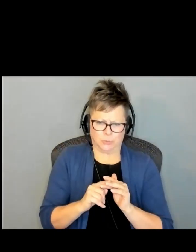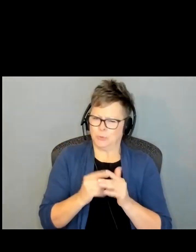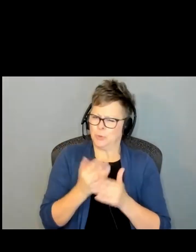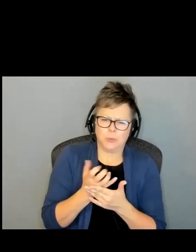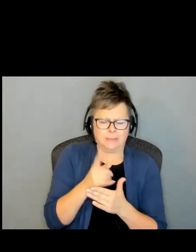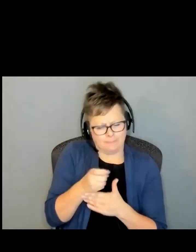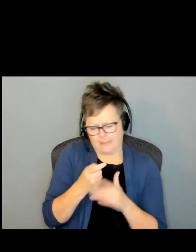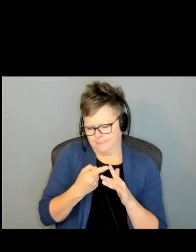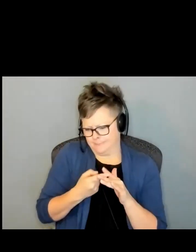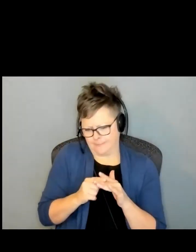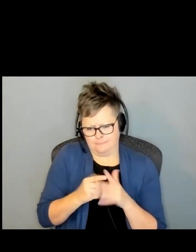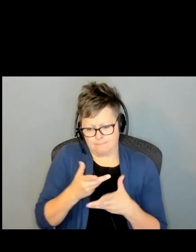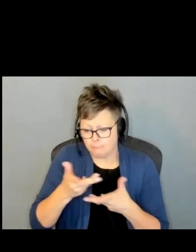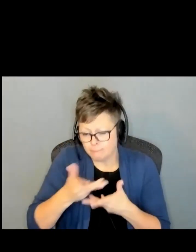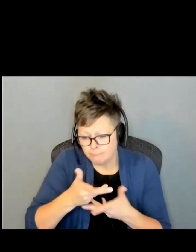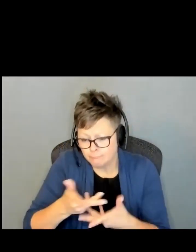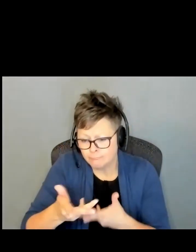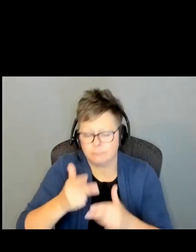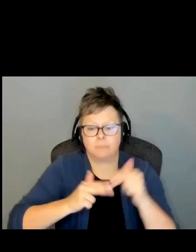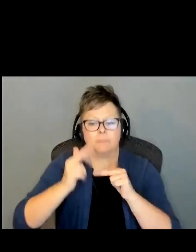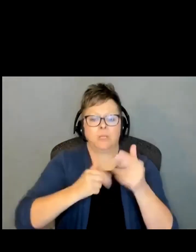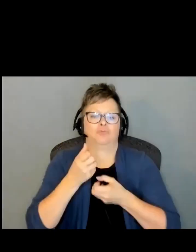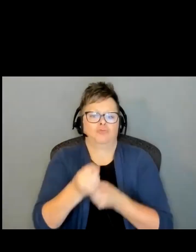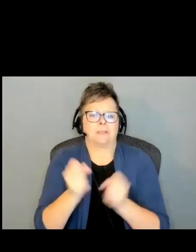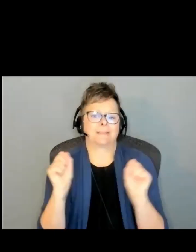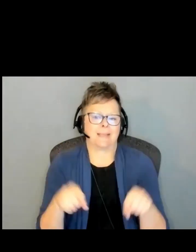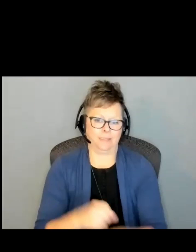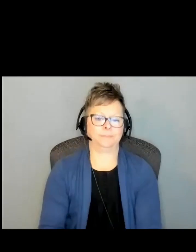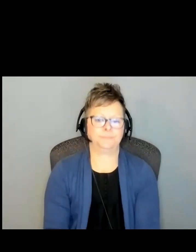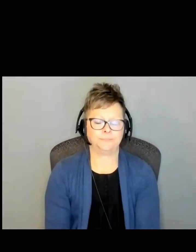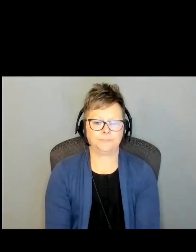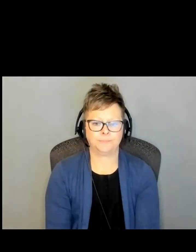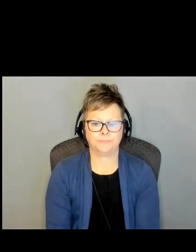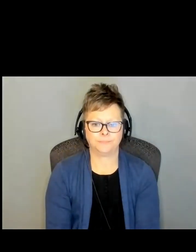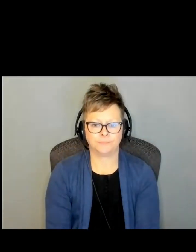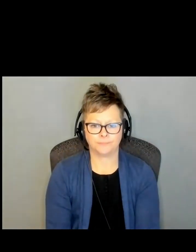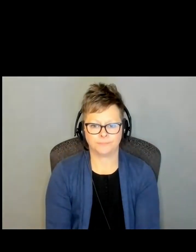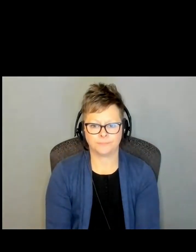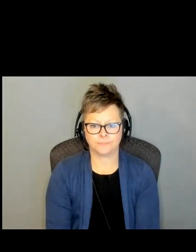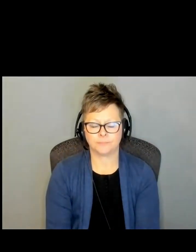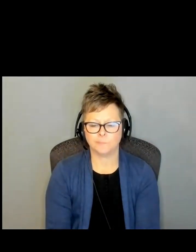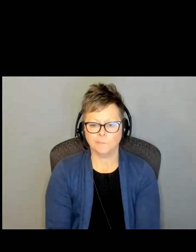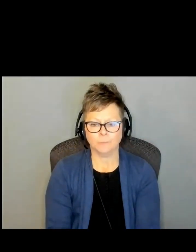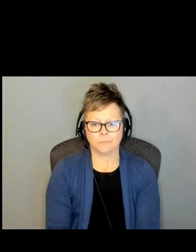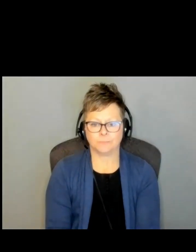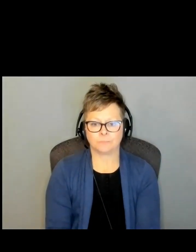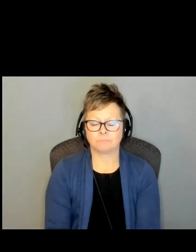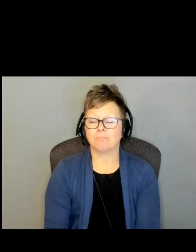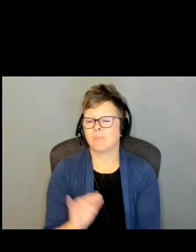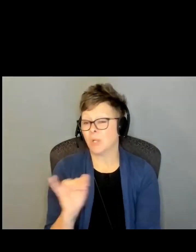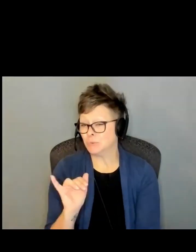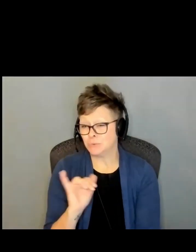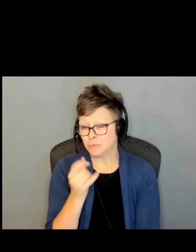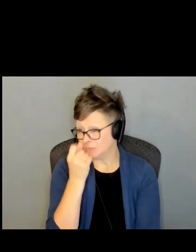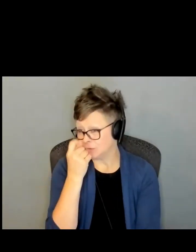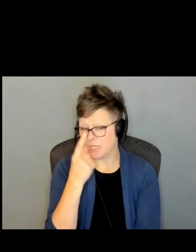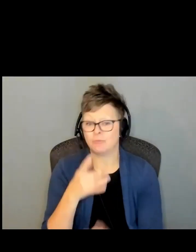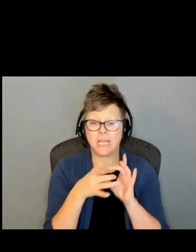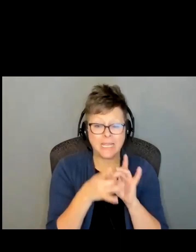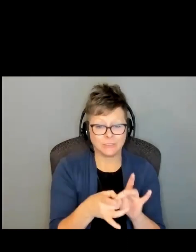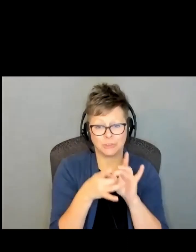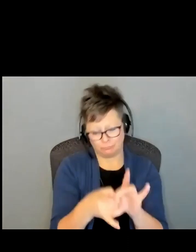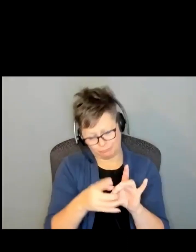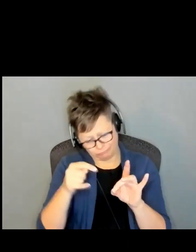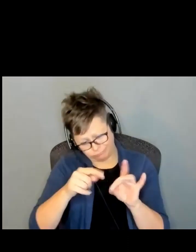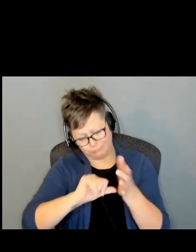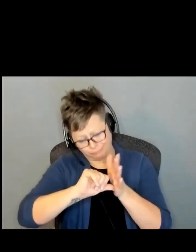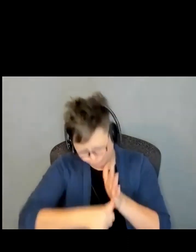And the one thing is that relationships, relationship, relationship building through partnership.